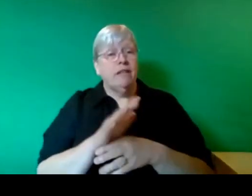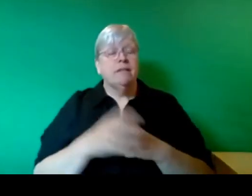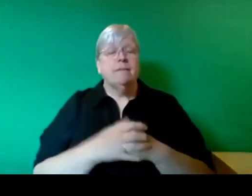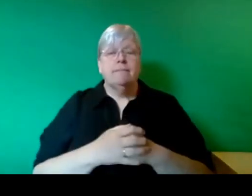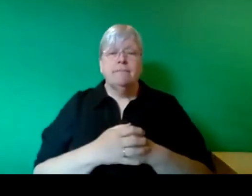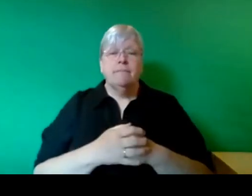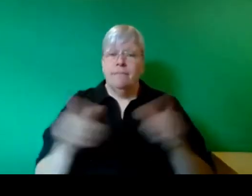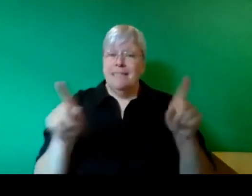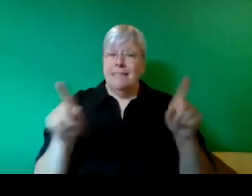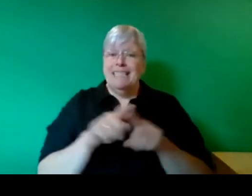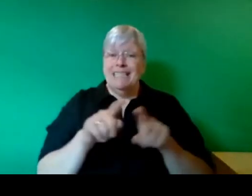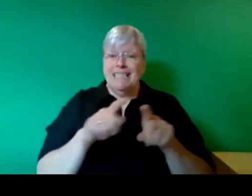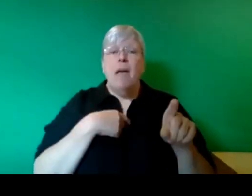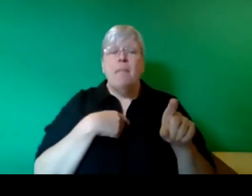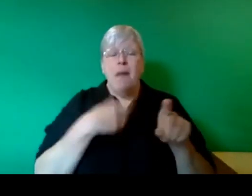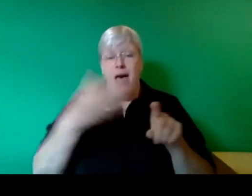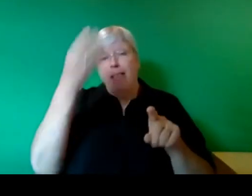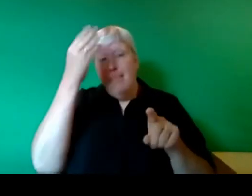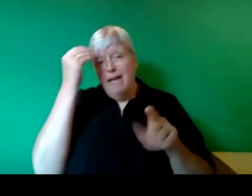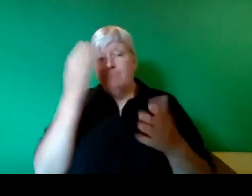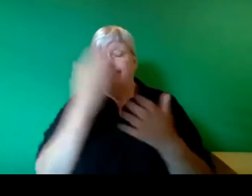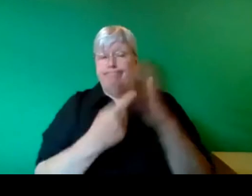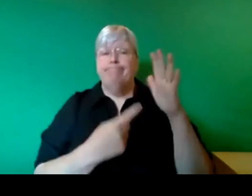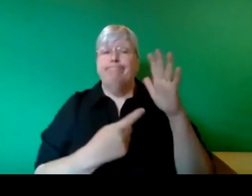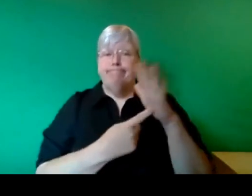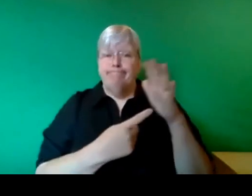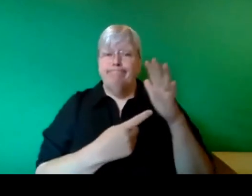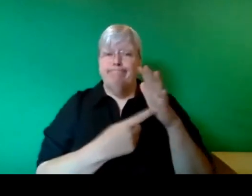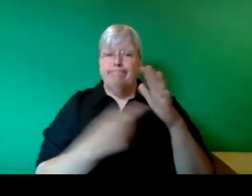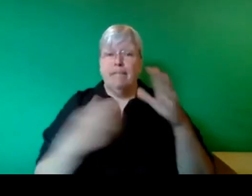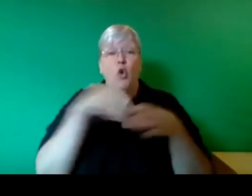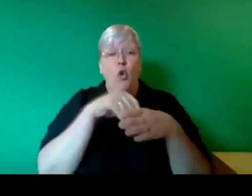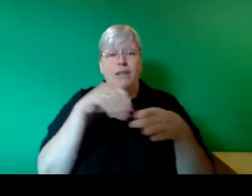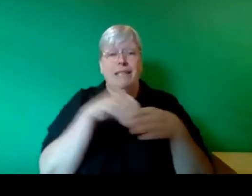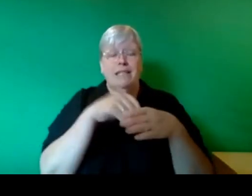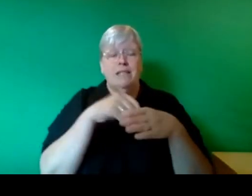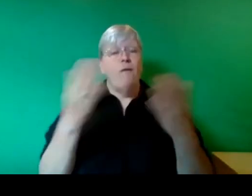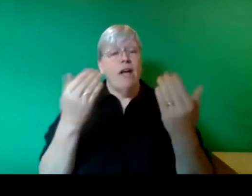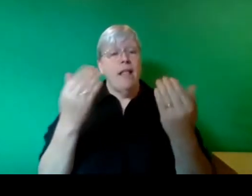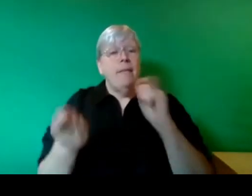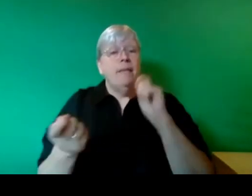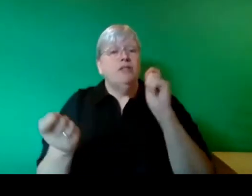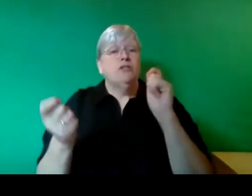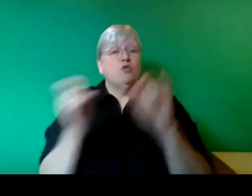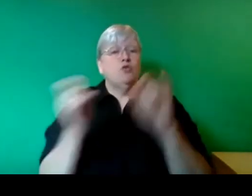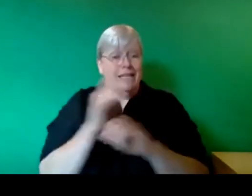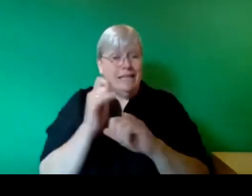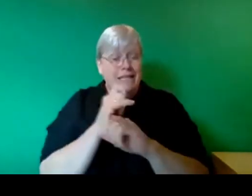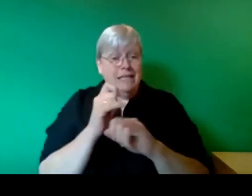are crucial in the context of the climate crisis. A just transition can't be achieved